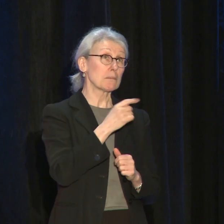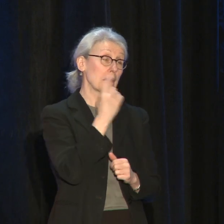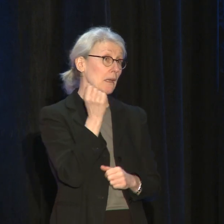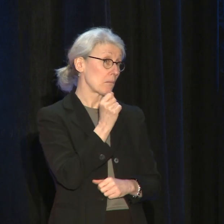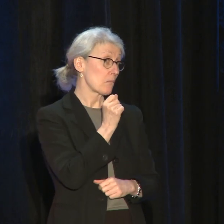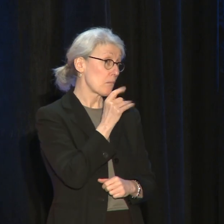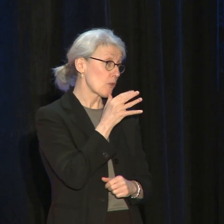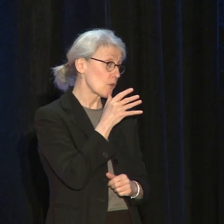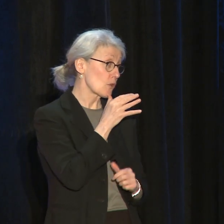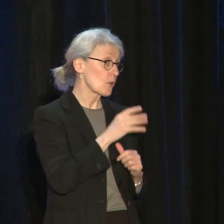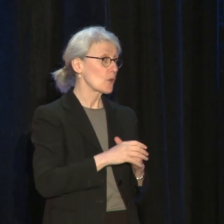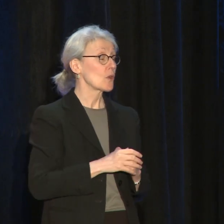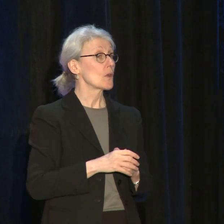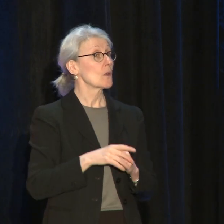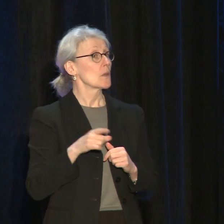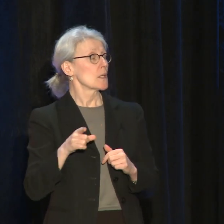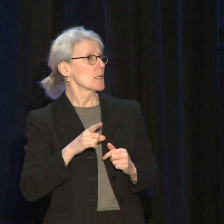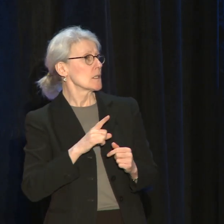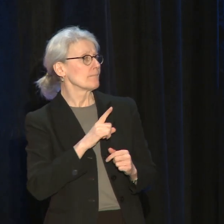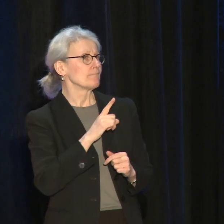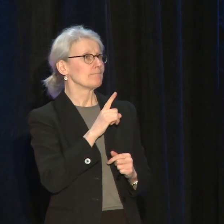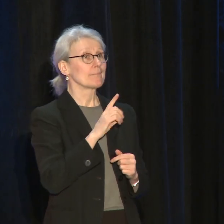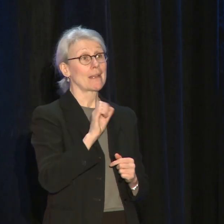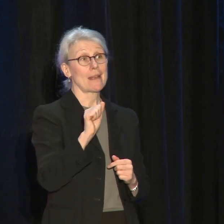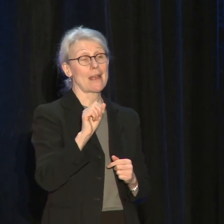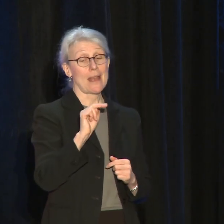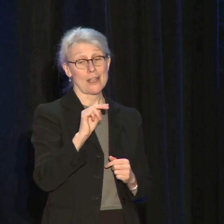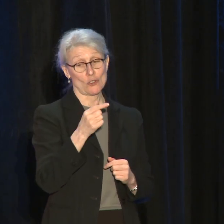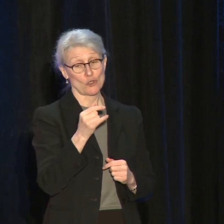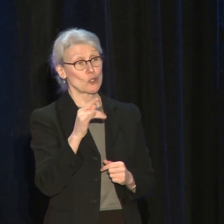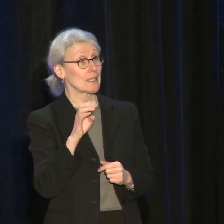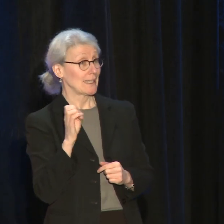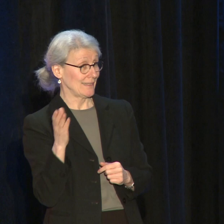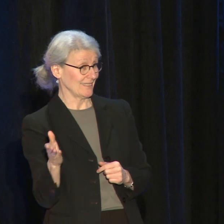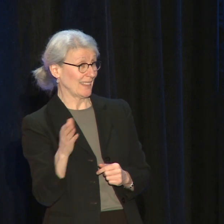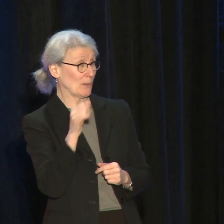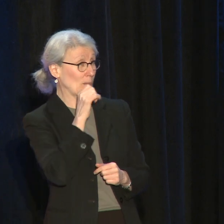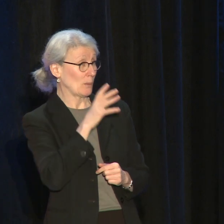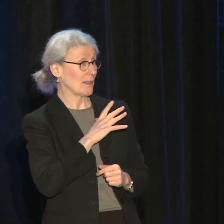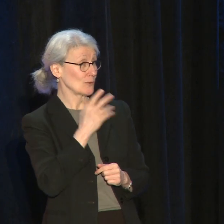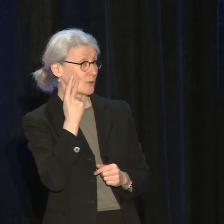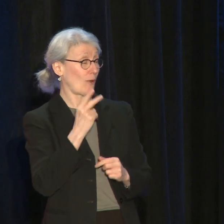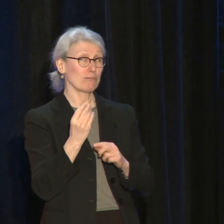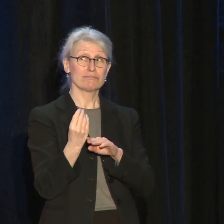who were speaking out. Mothers like Angeline I spoke about at the beginning, who now were